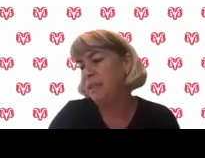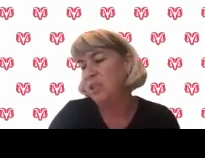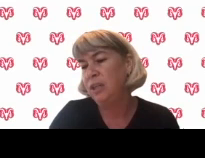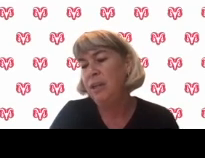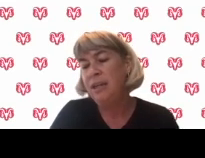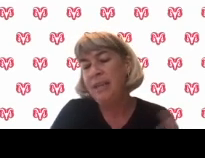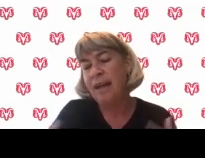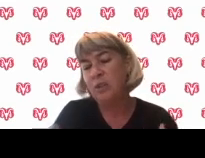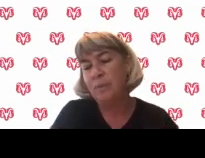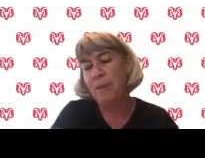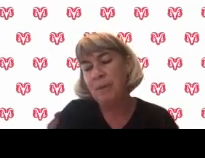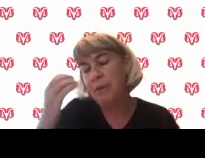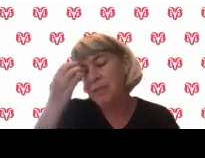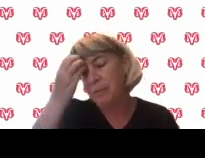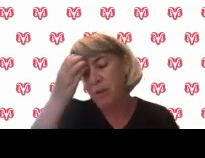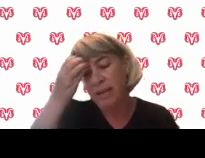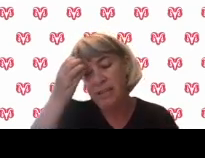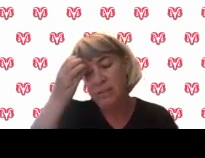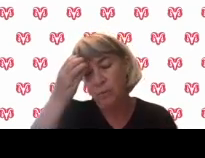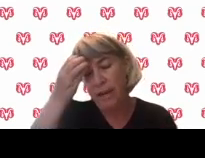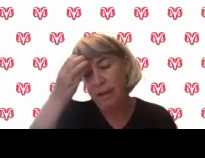to to ask you to maybe put some of your ideas in writing.